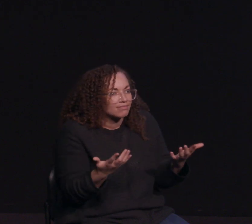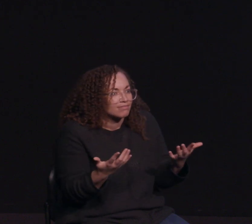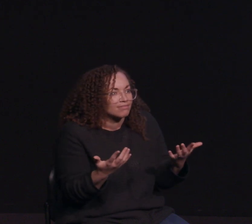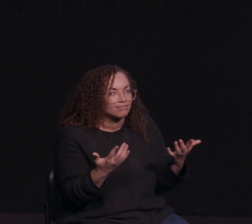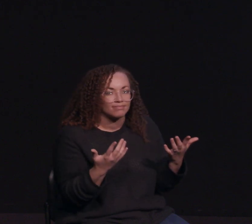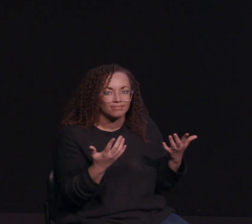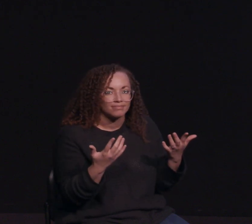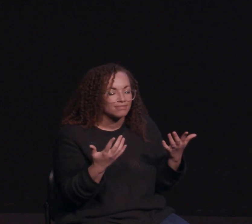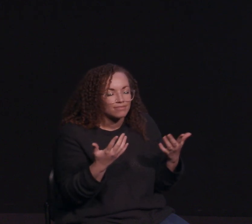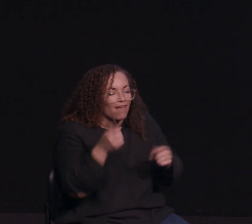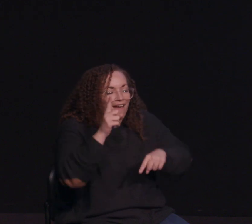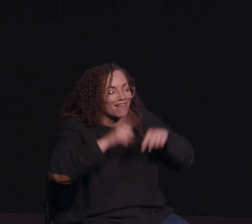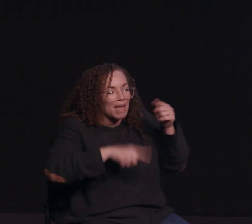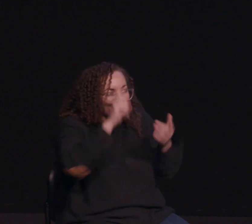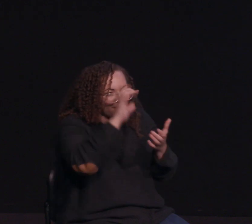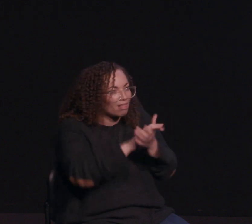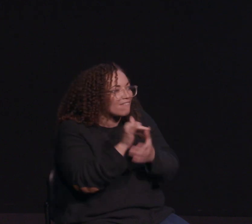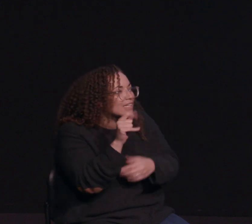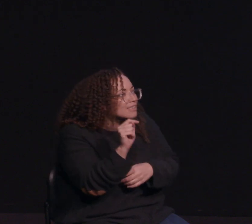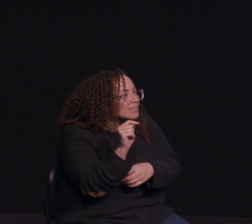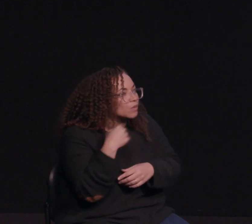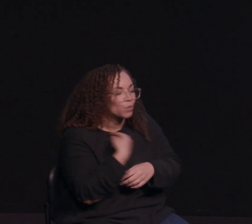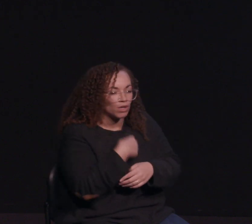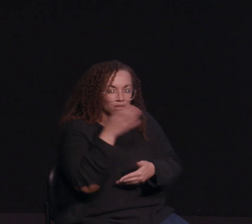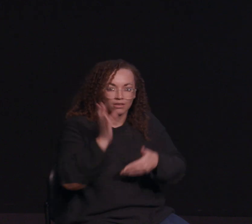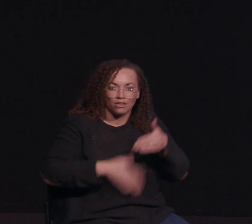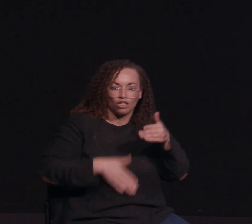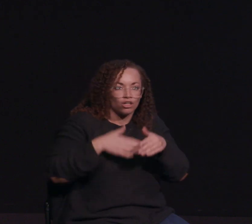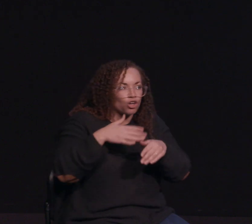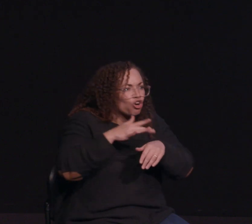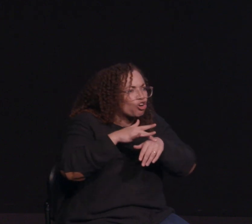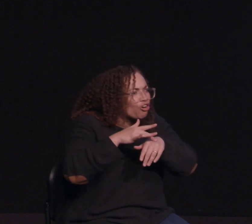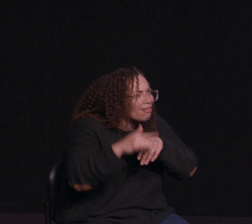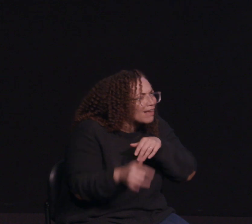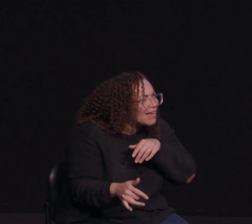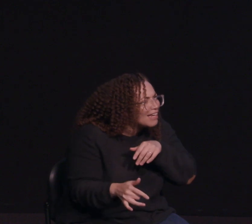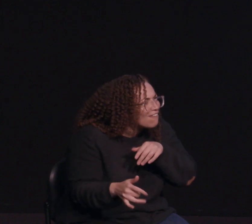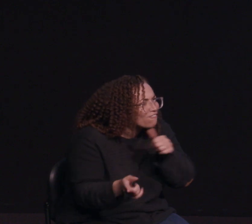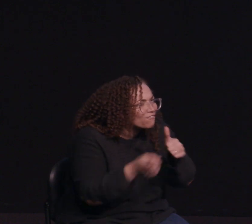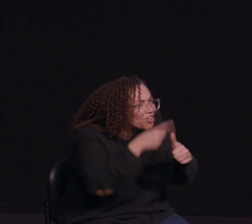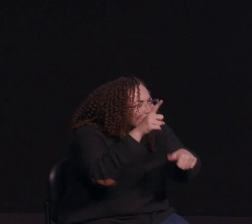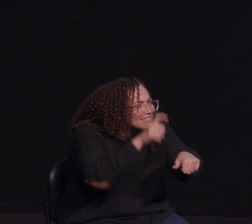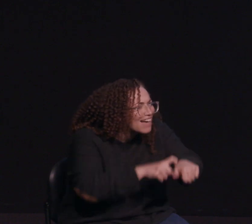I can't believe it, we're actually ending early. First time, whole season.